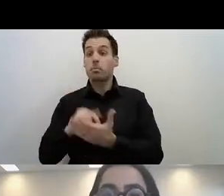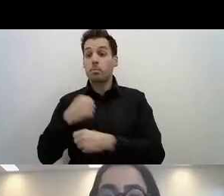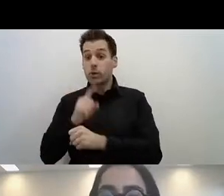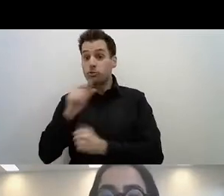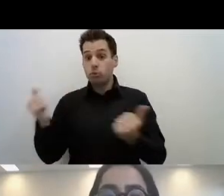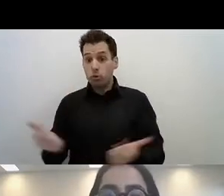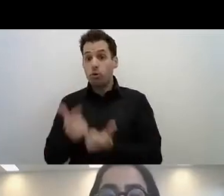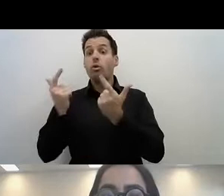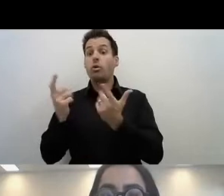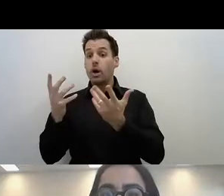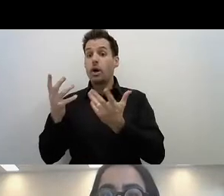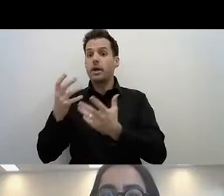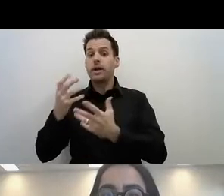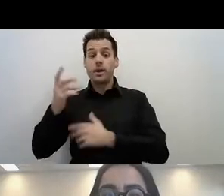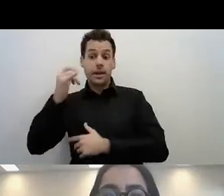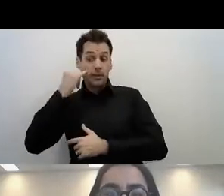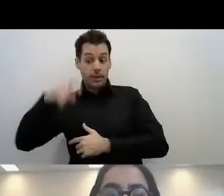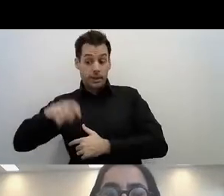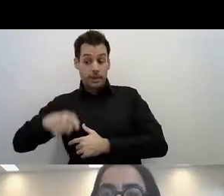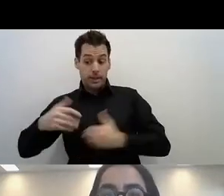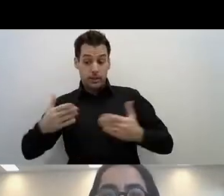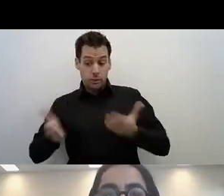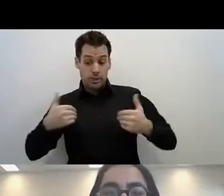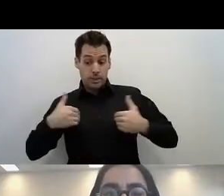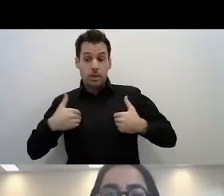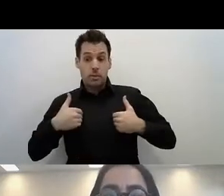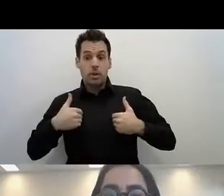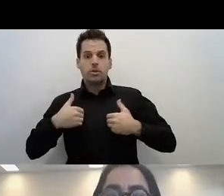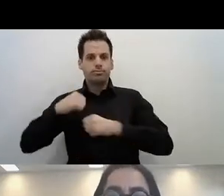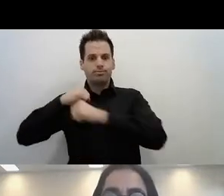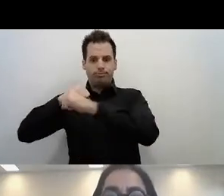the rights of people who rely upon service animals and if ever you have questions about